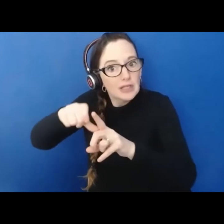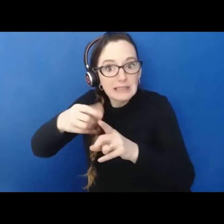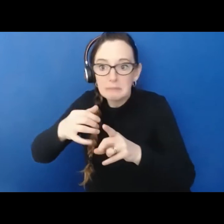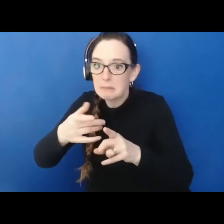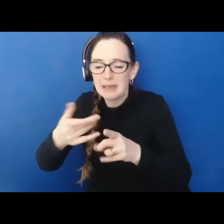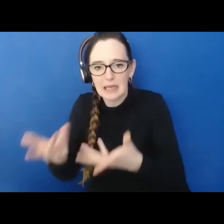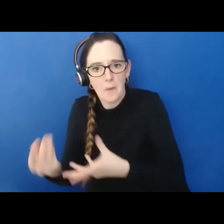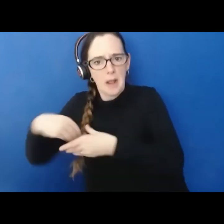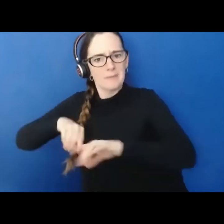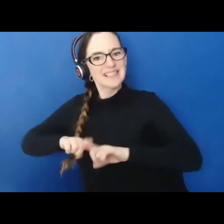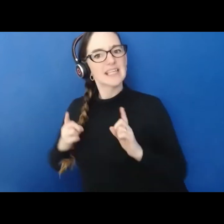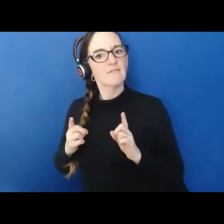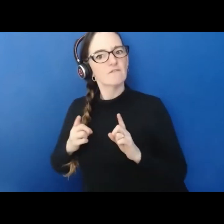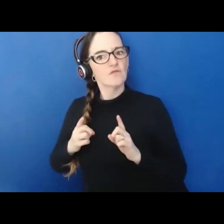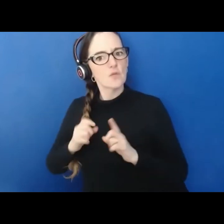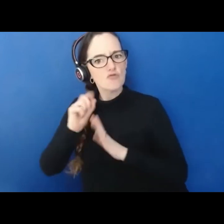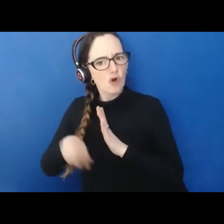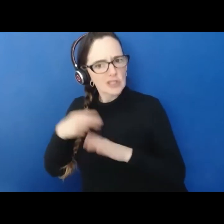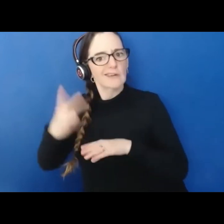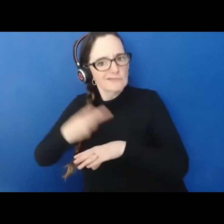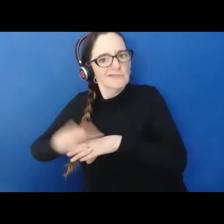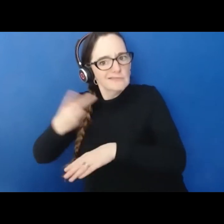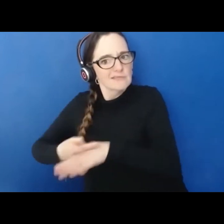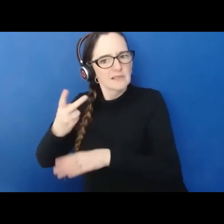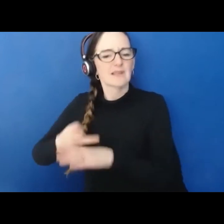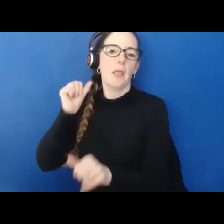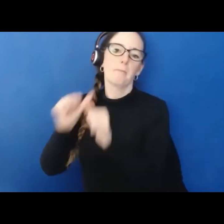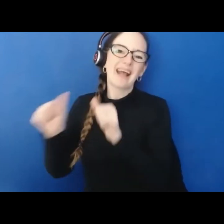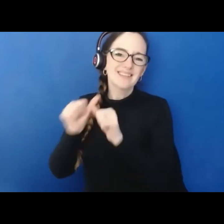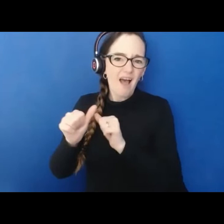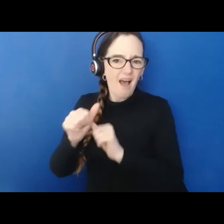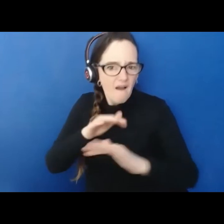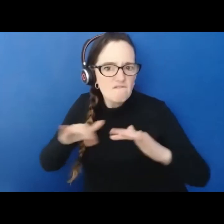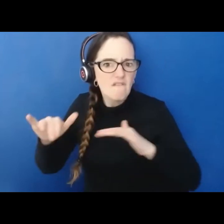then this was a much better solution. And so there lots of different elements to